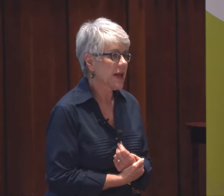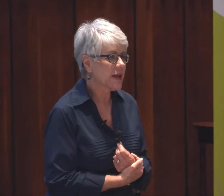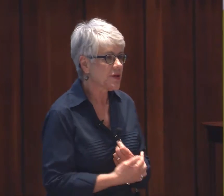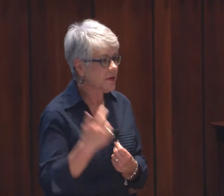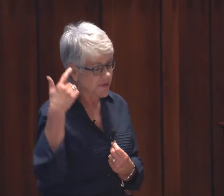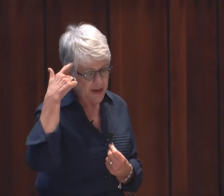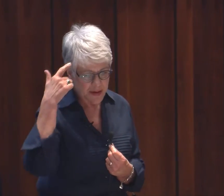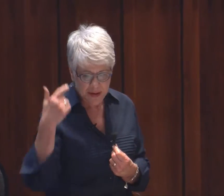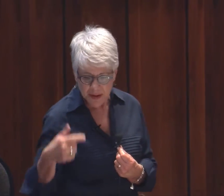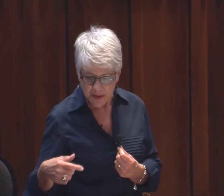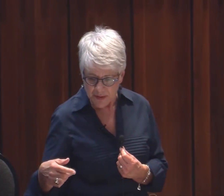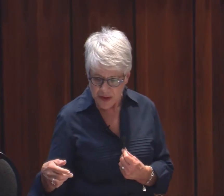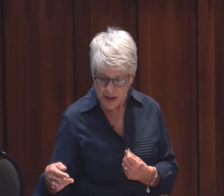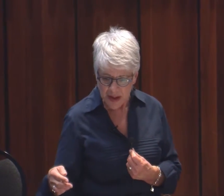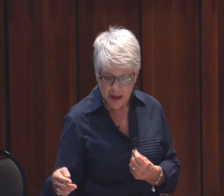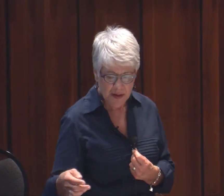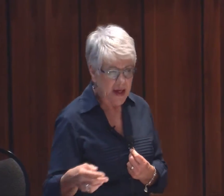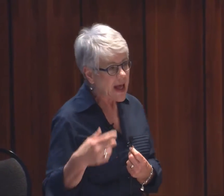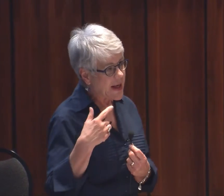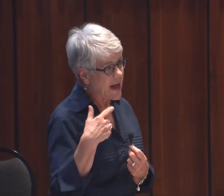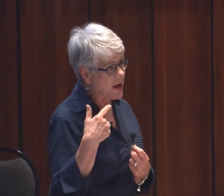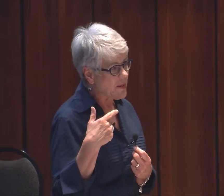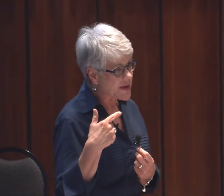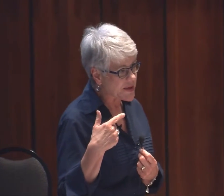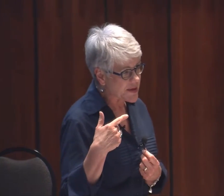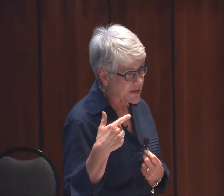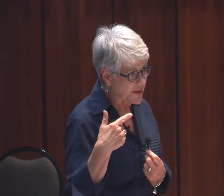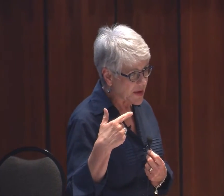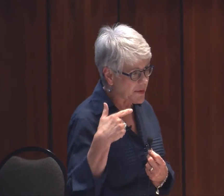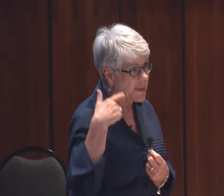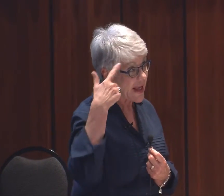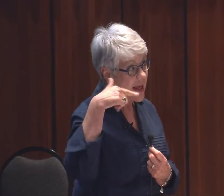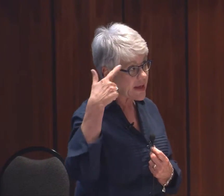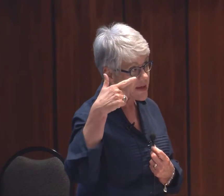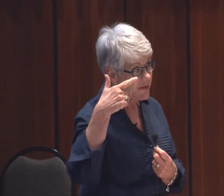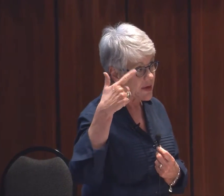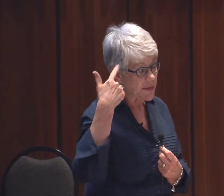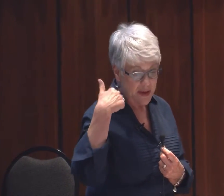likely to affect vision and hearing. Not always the mechanics of it, but the